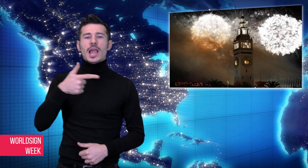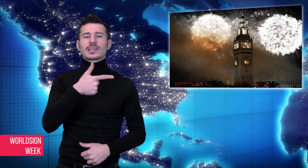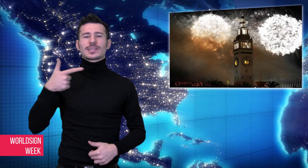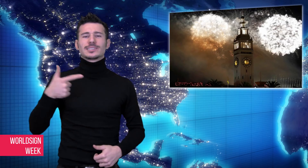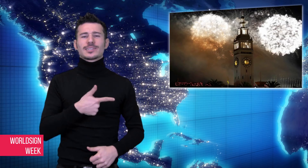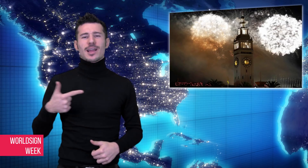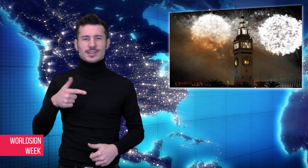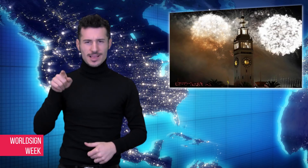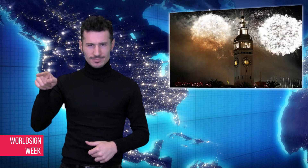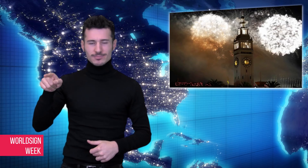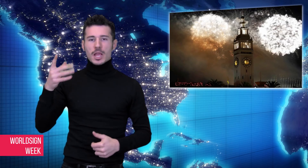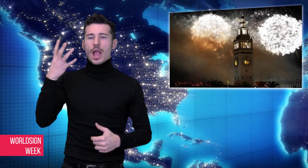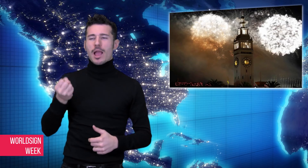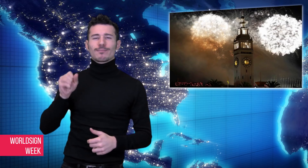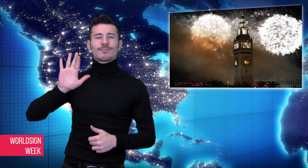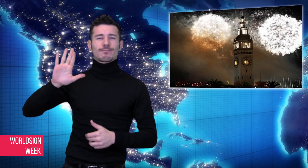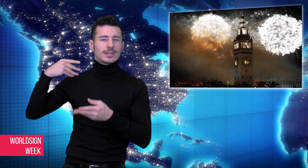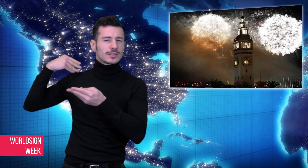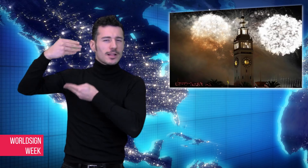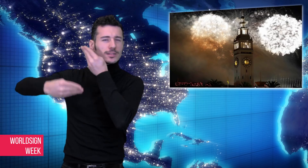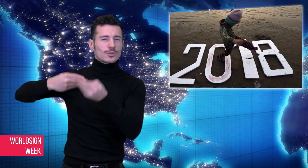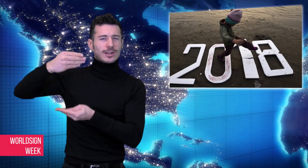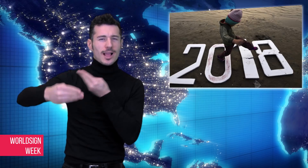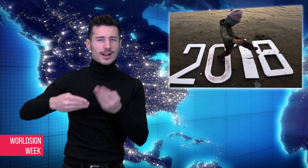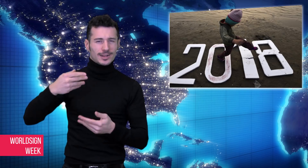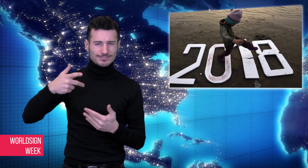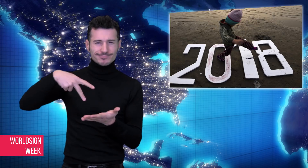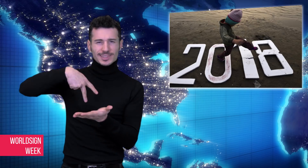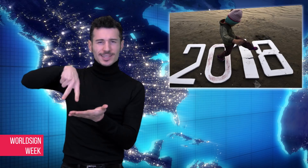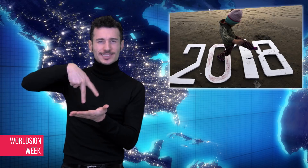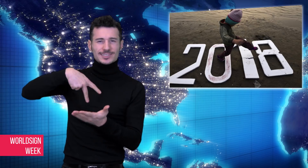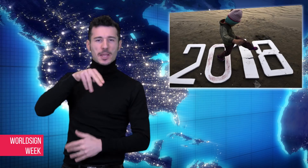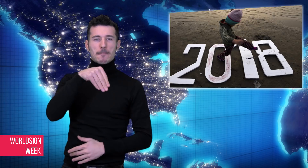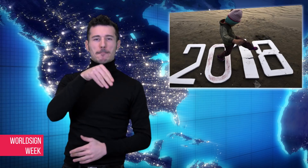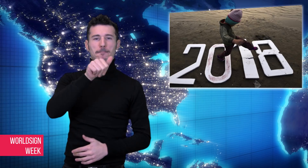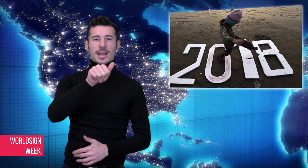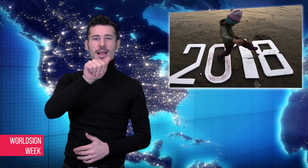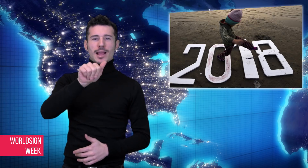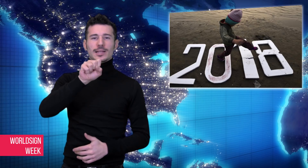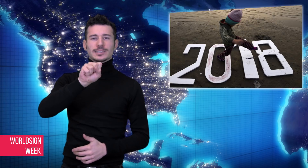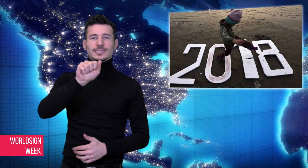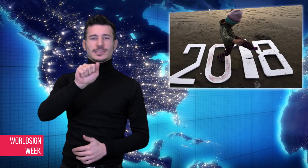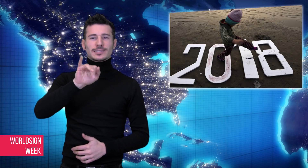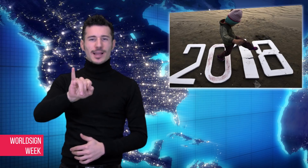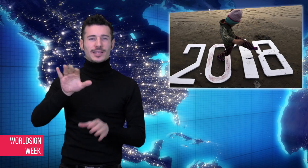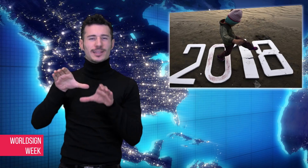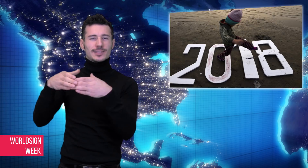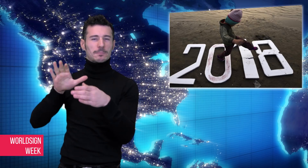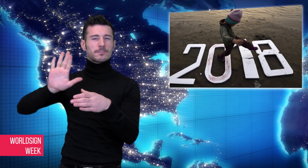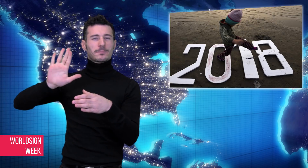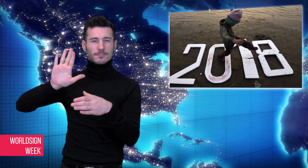usher in the new year in Tanzania. Some Brazilians swam in the waters of